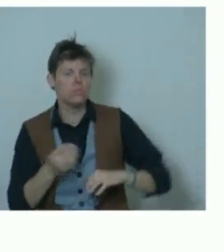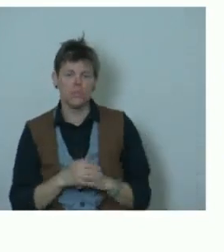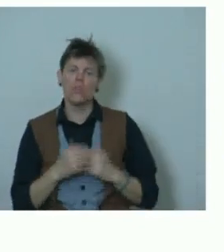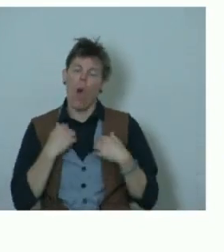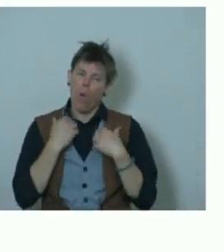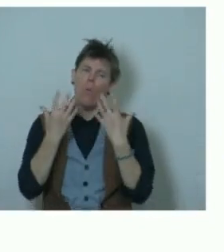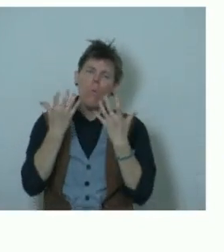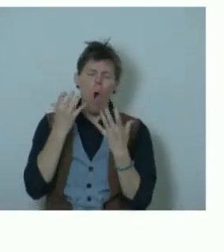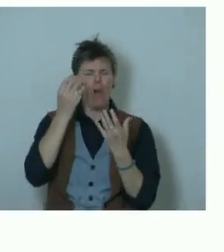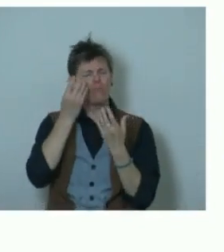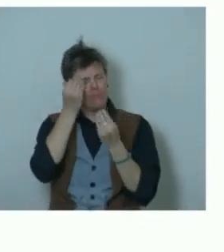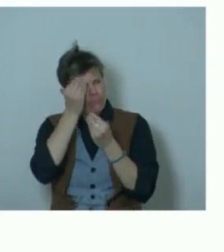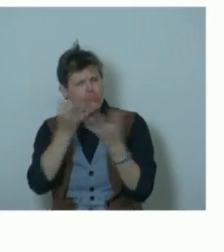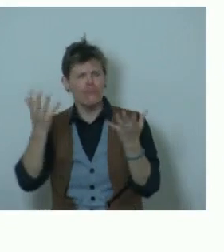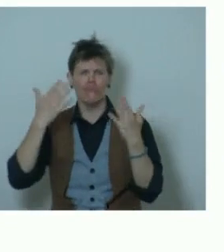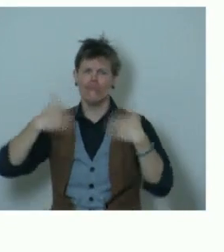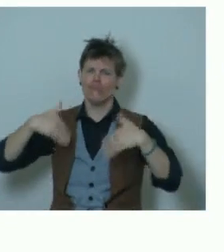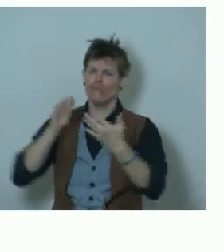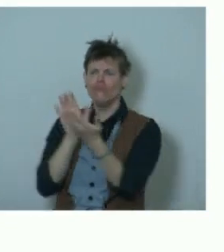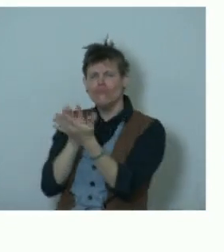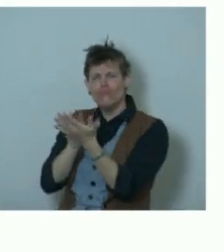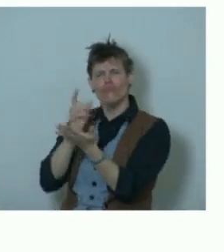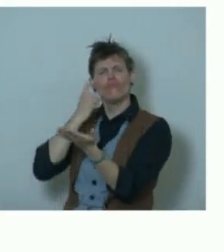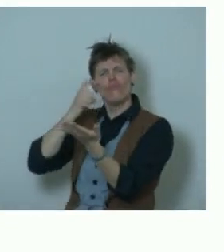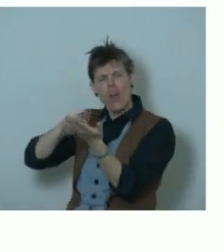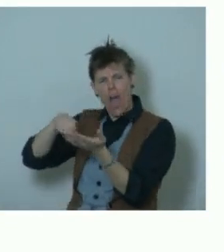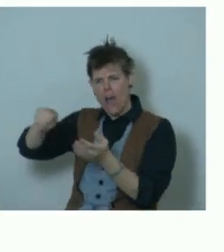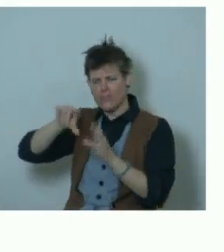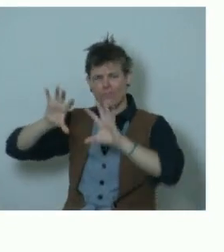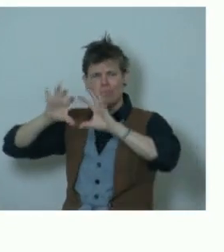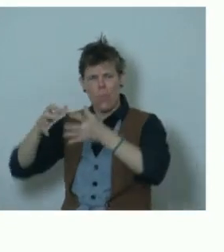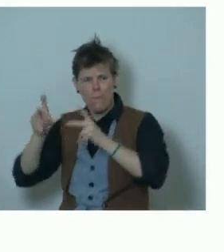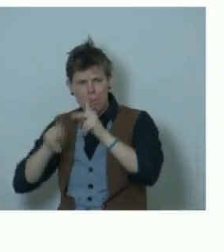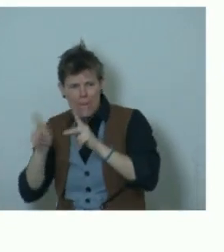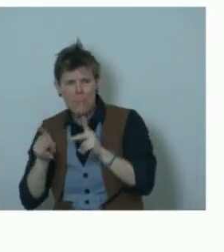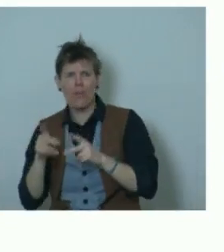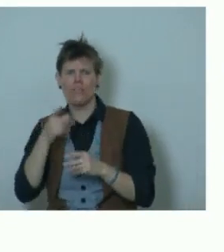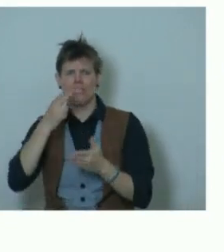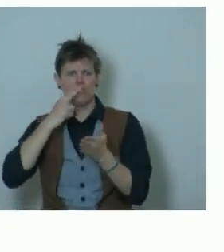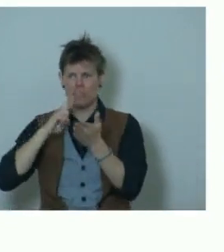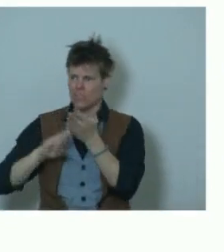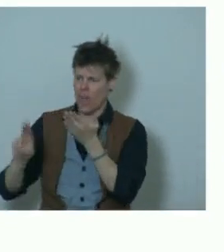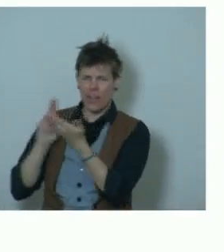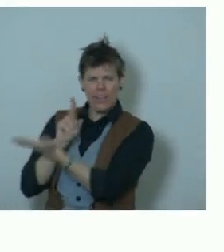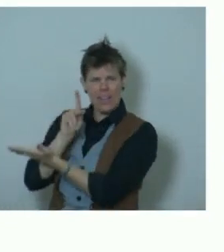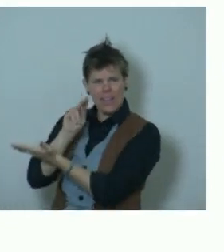ADEQUATE TESTING TO ACHIEVE CONTAINMENT. I WANTED TO RECOGNIZE TWO GROUPS.